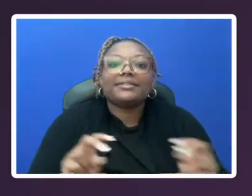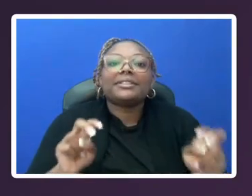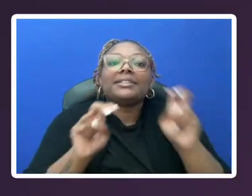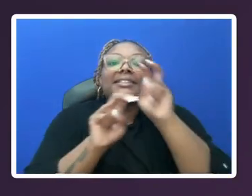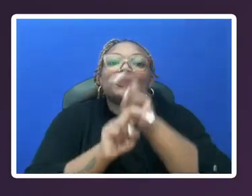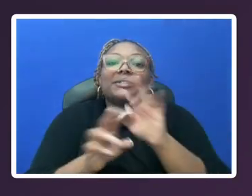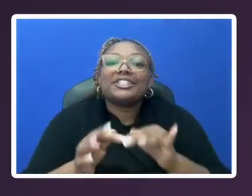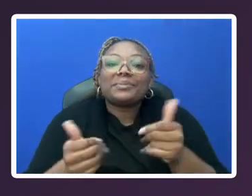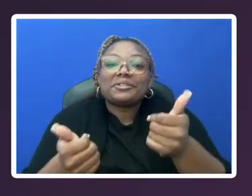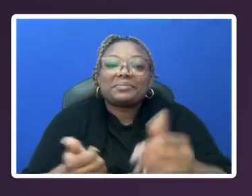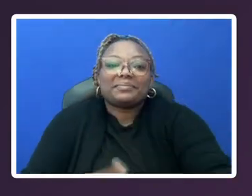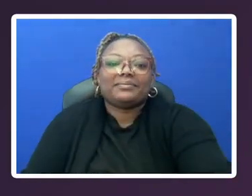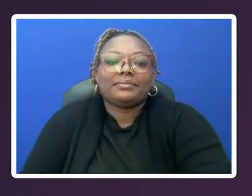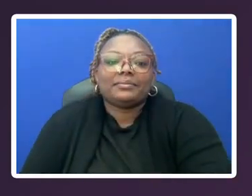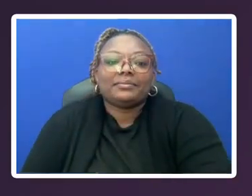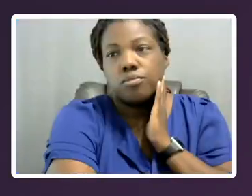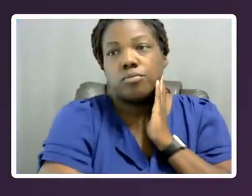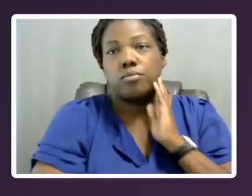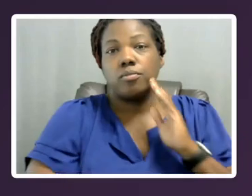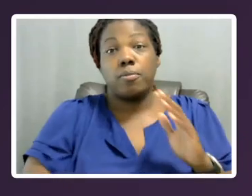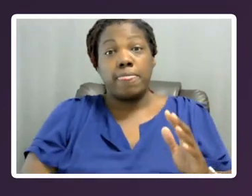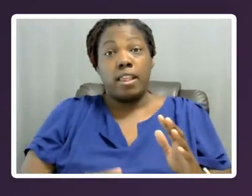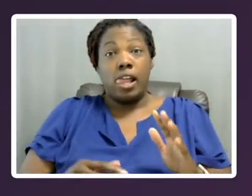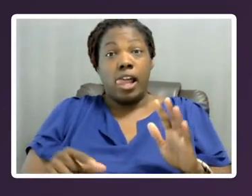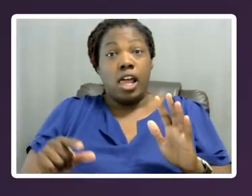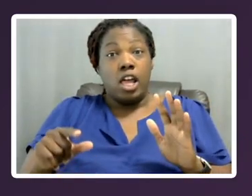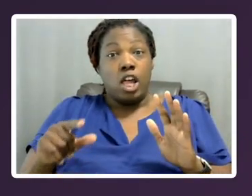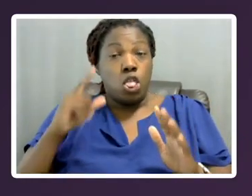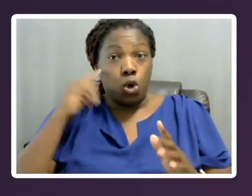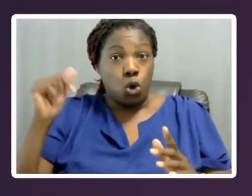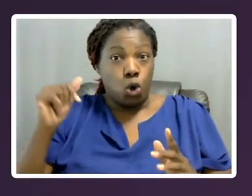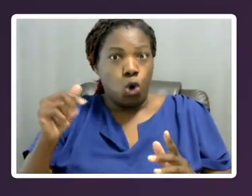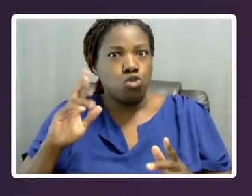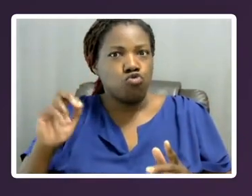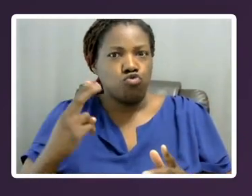Rush is geared at grades eight through 12. And, yeah, we encourage -- we invite you